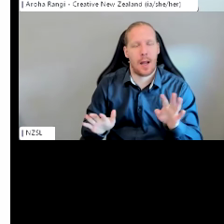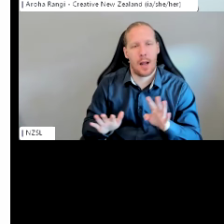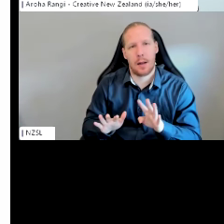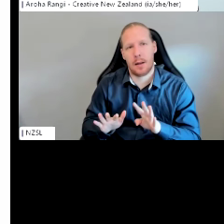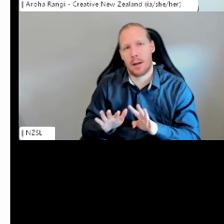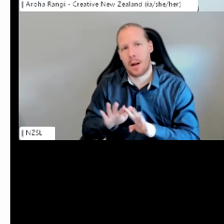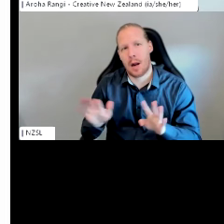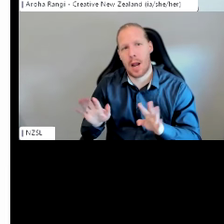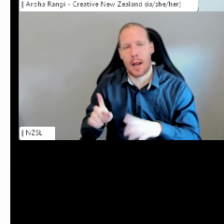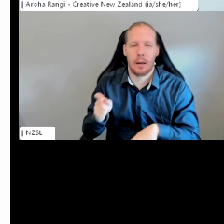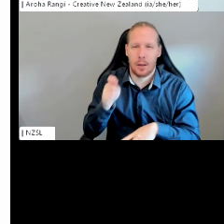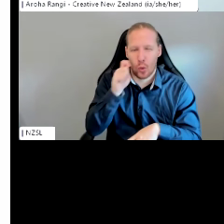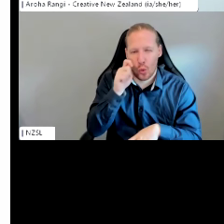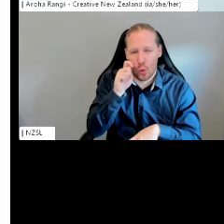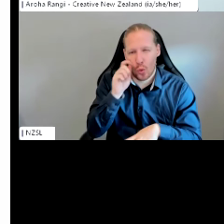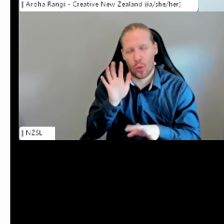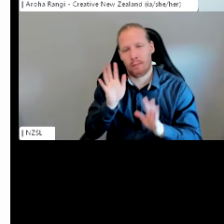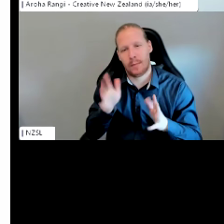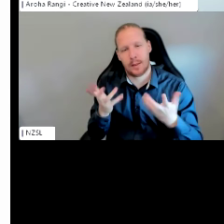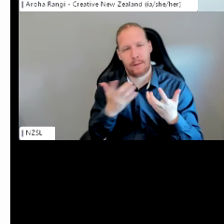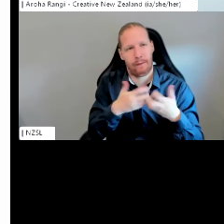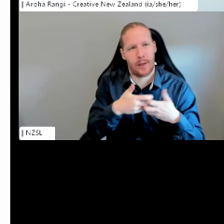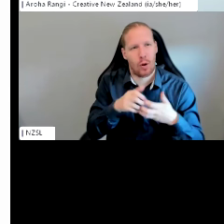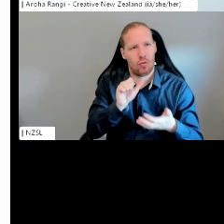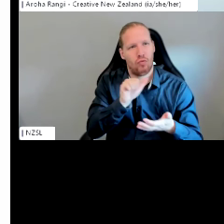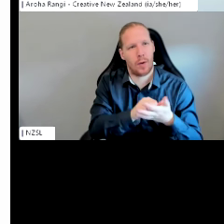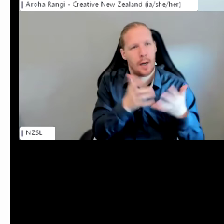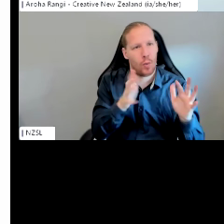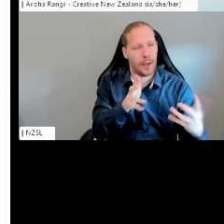library with the lead pipe. You can, you know, the only the only mistakes you seem to be able